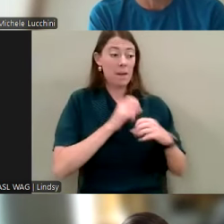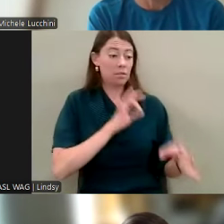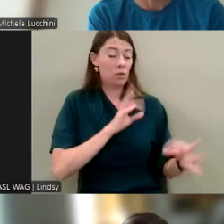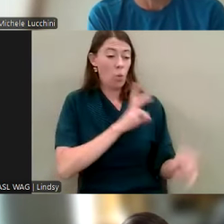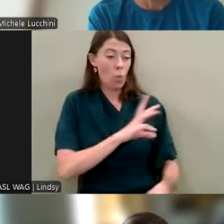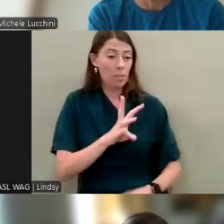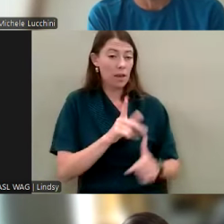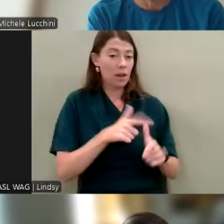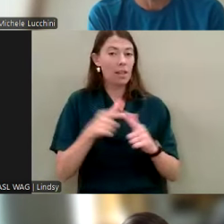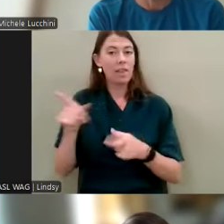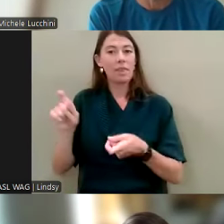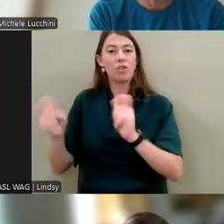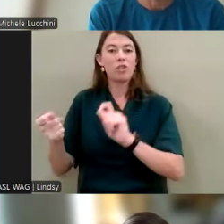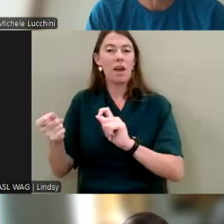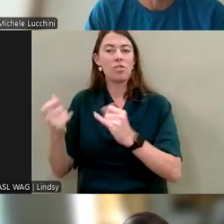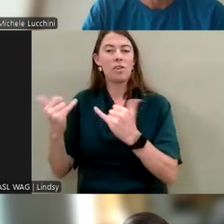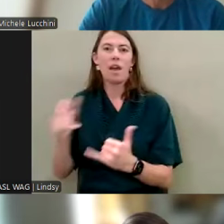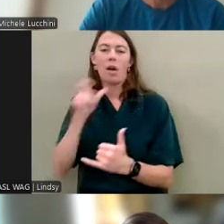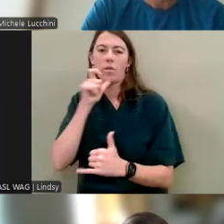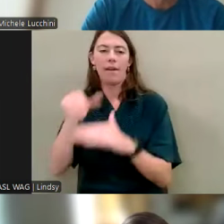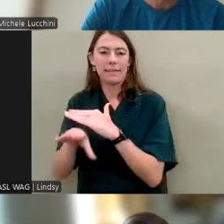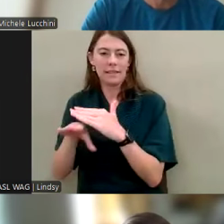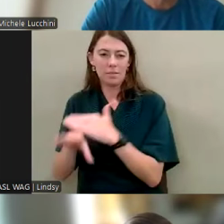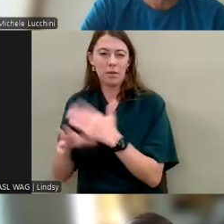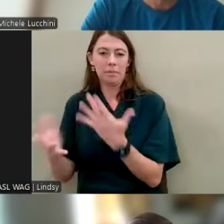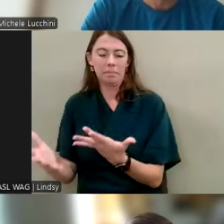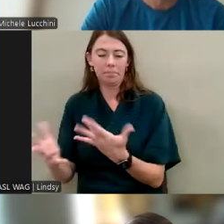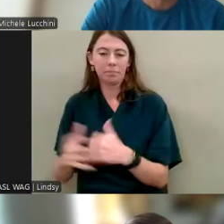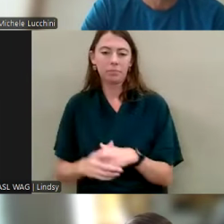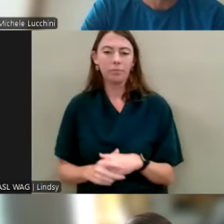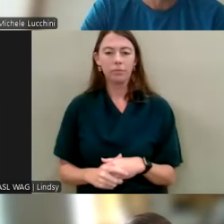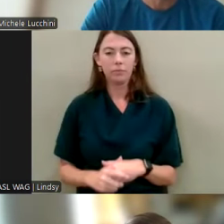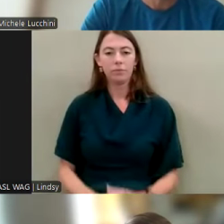accessibility of the website. Jeff, anything I missed?